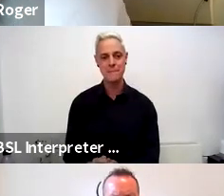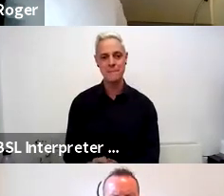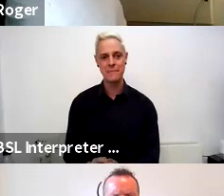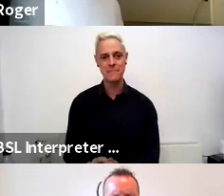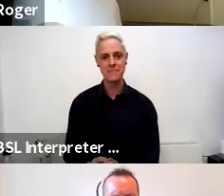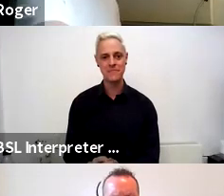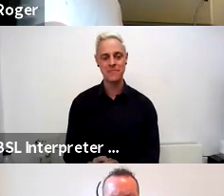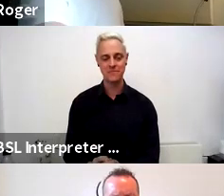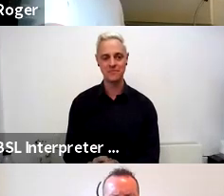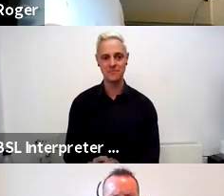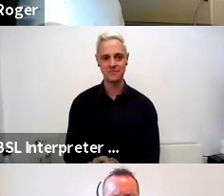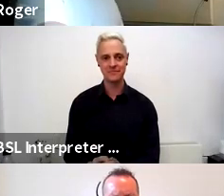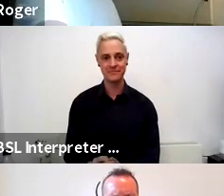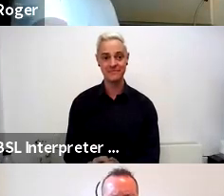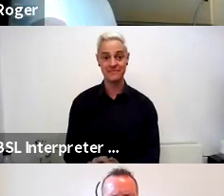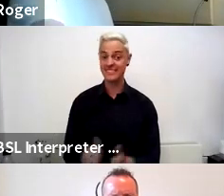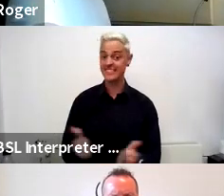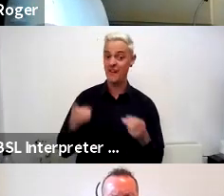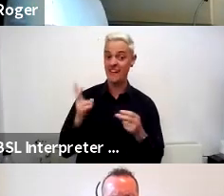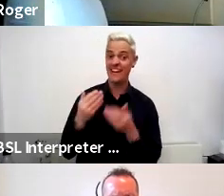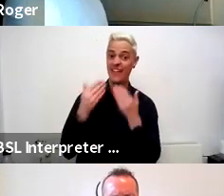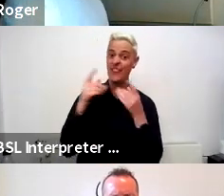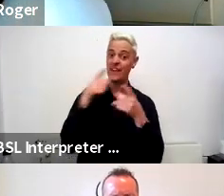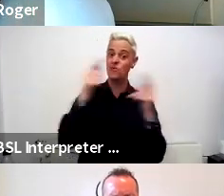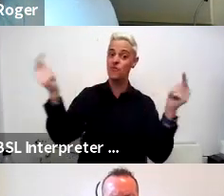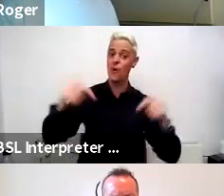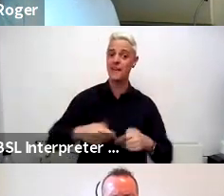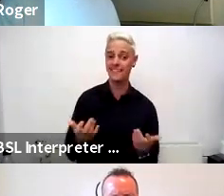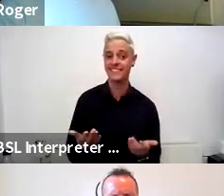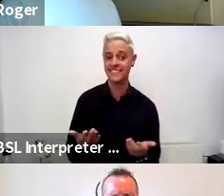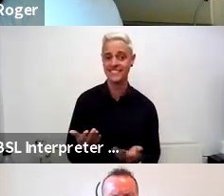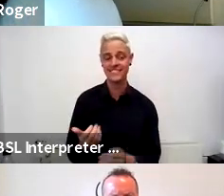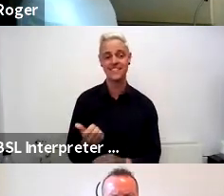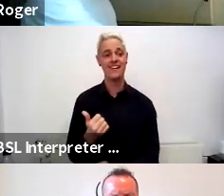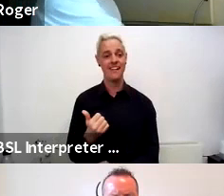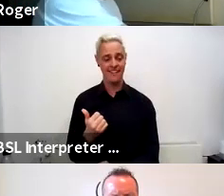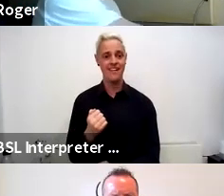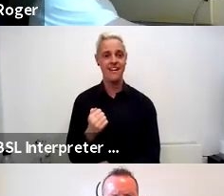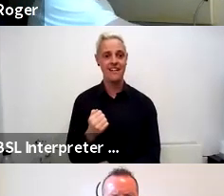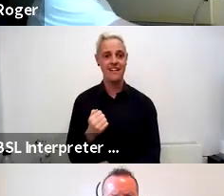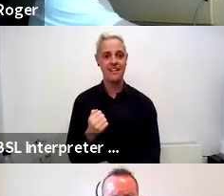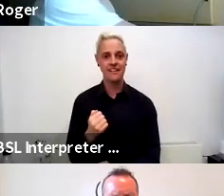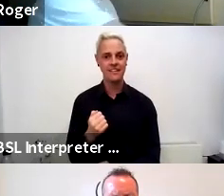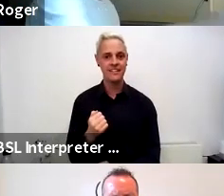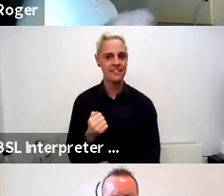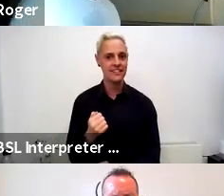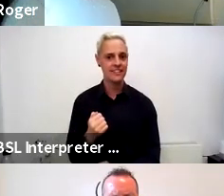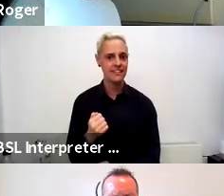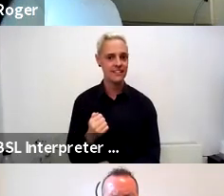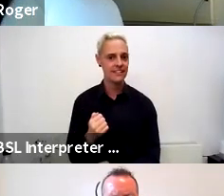And, and so I'd love to thank you for coming. So we've had